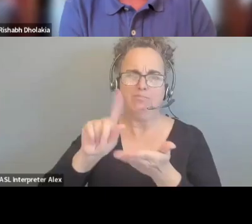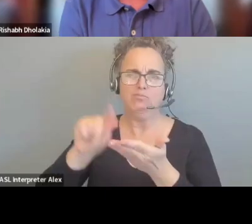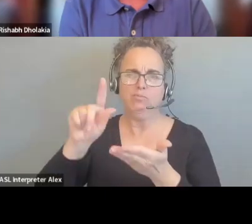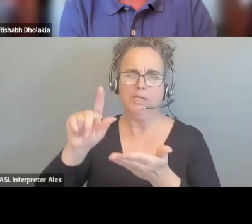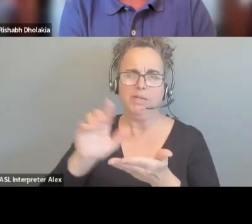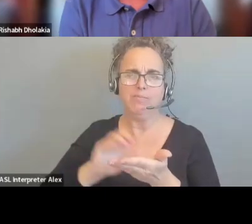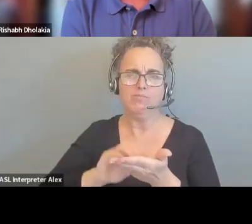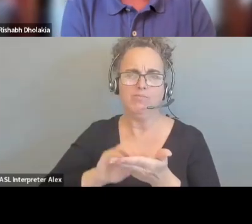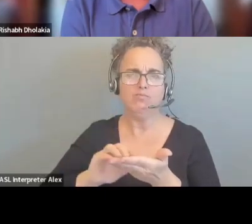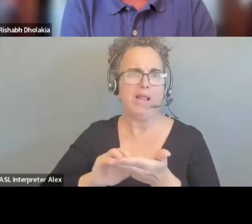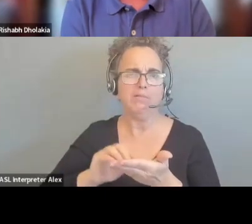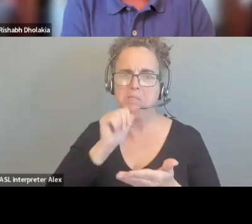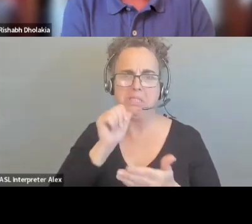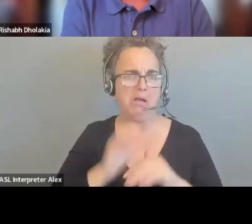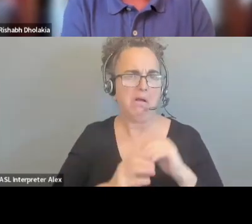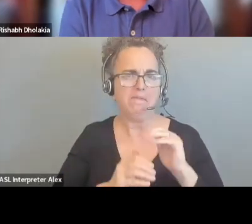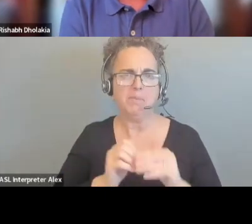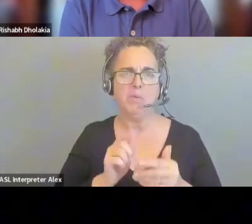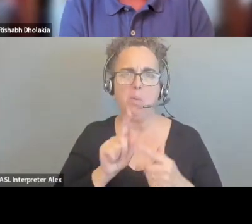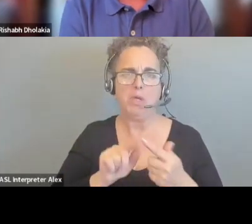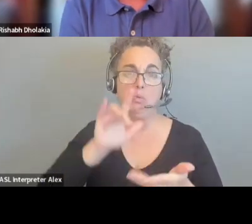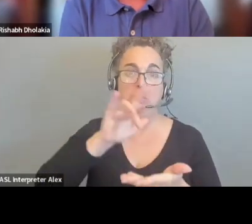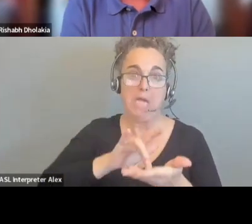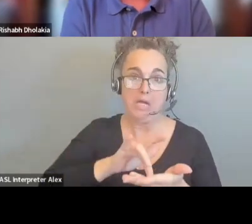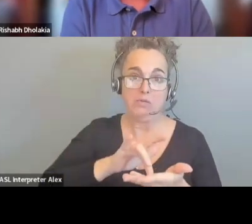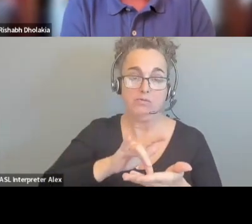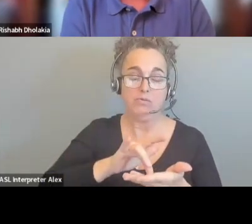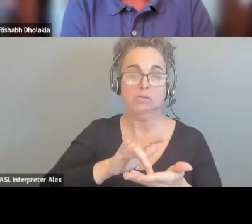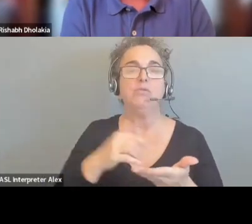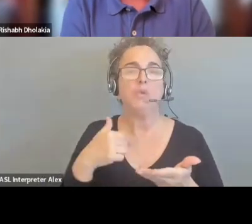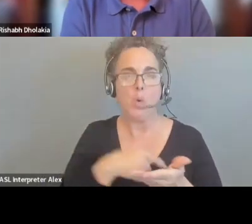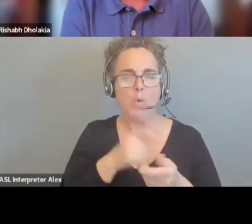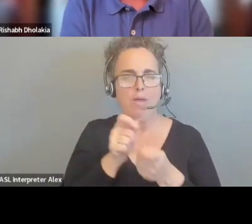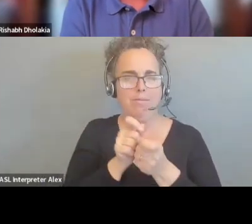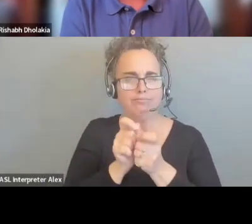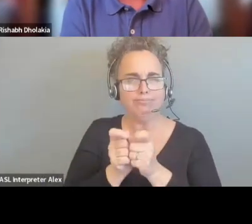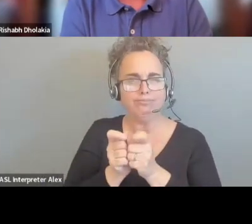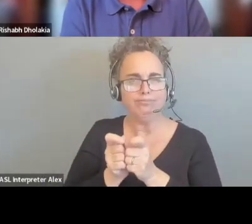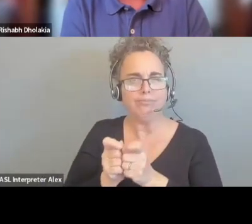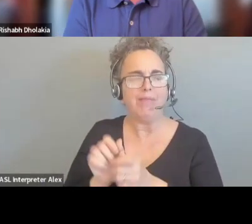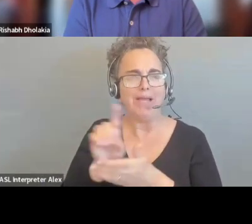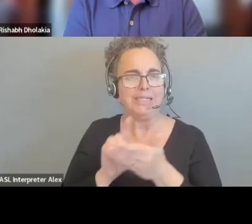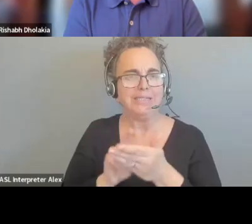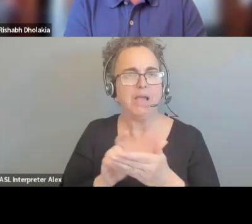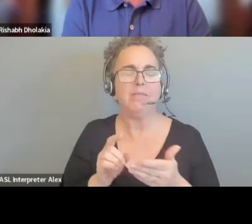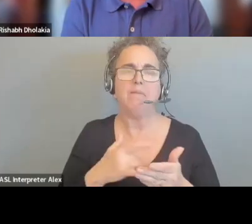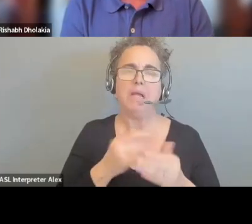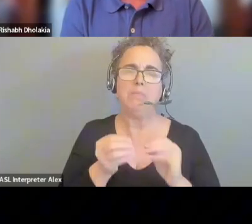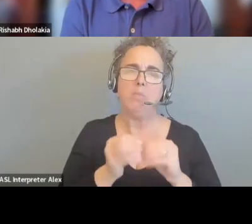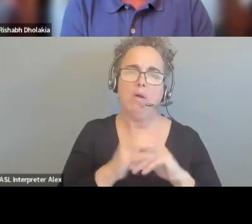be uncomfortable to the touch. And so we adapted that design, making it more comfortable and easier to read.